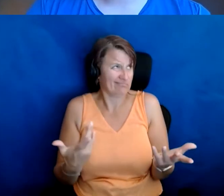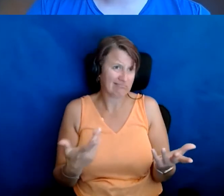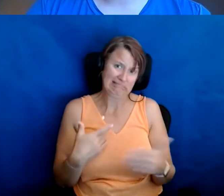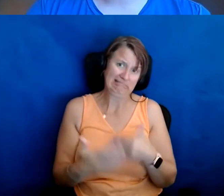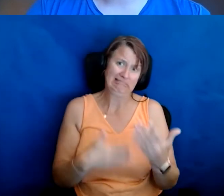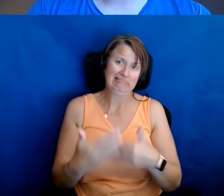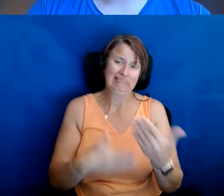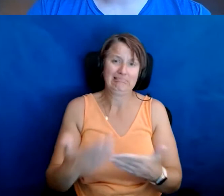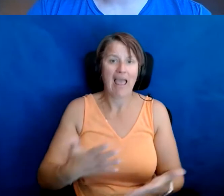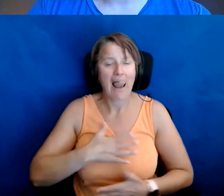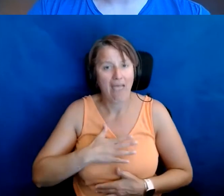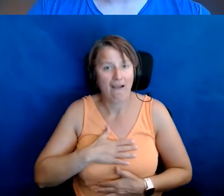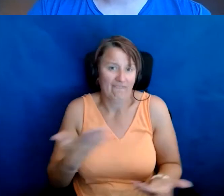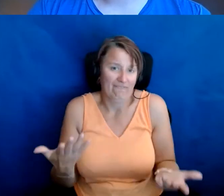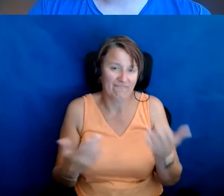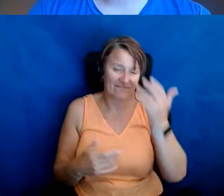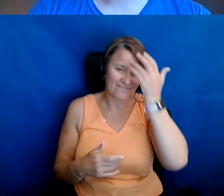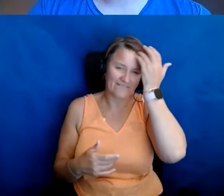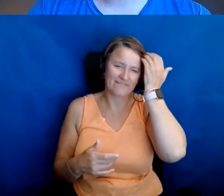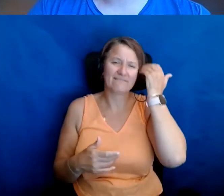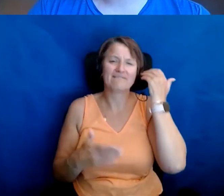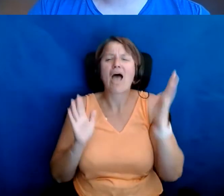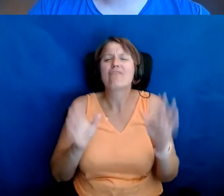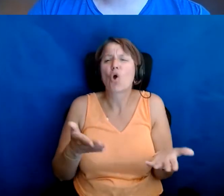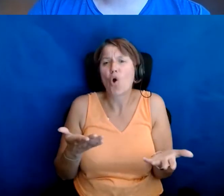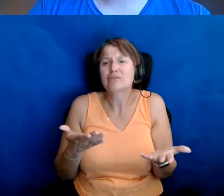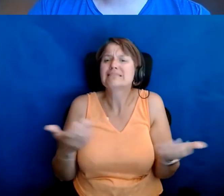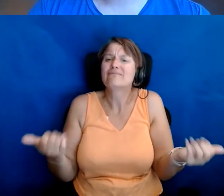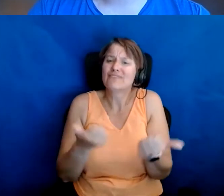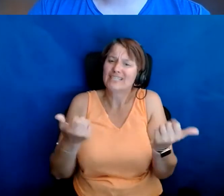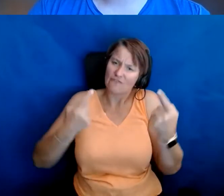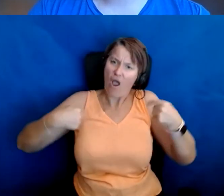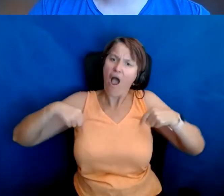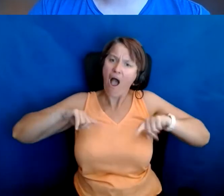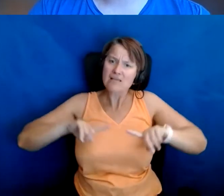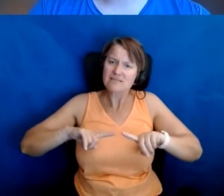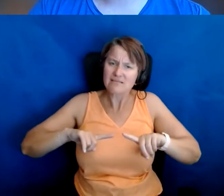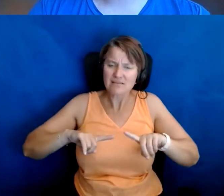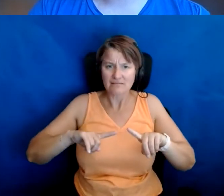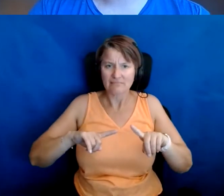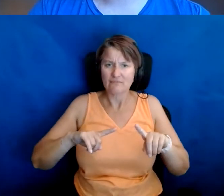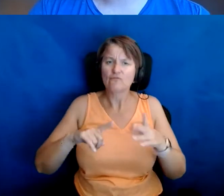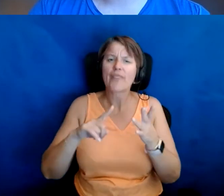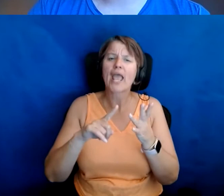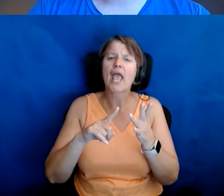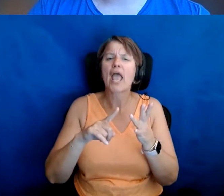I love that. I mean, of course, in a way it's finished for us, the Oslo project, but it goes on.